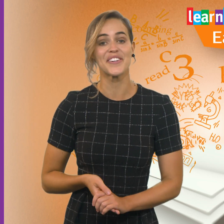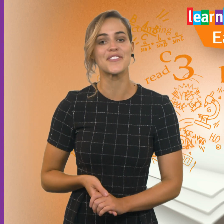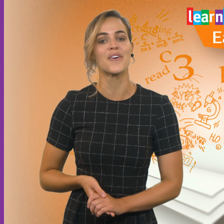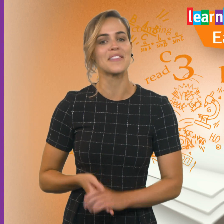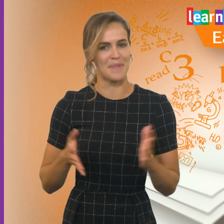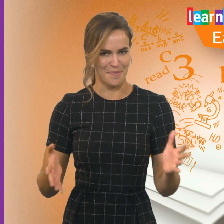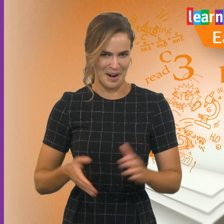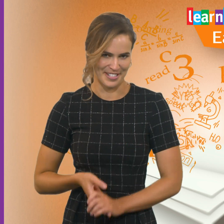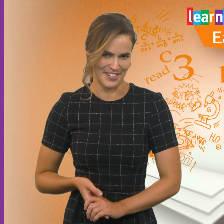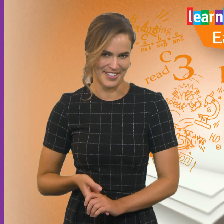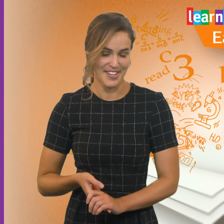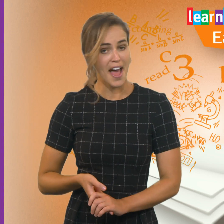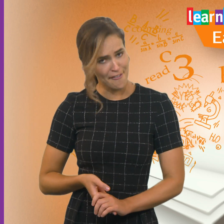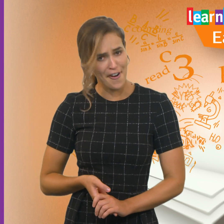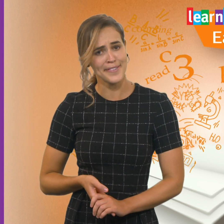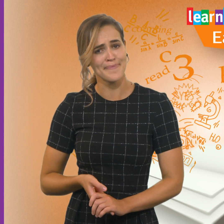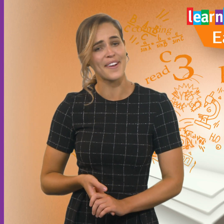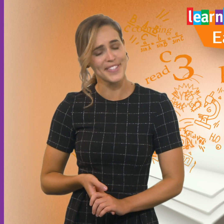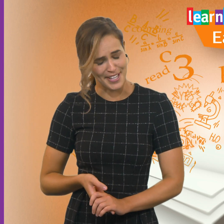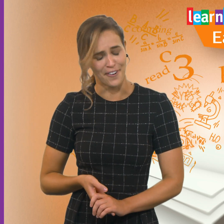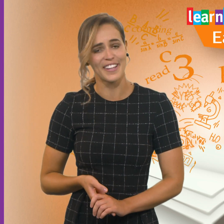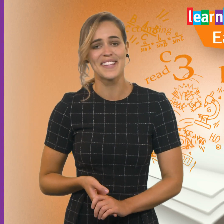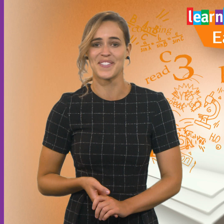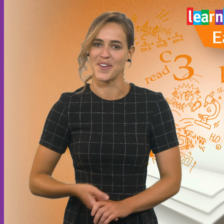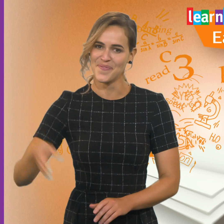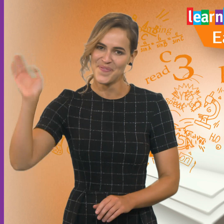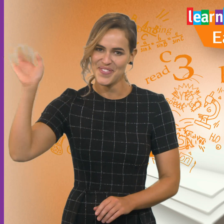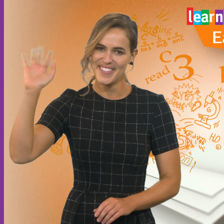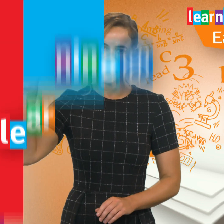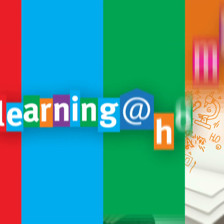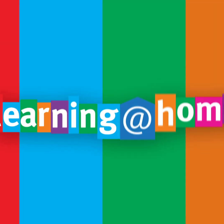who is joining the middle primary students. Have fun, and I'll see you all again soon!